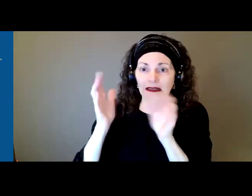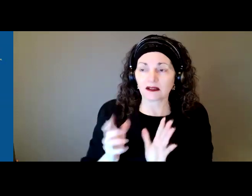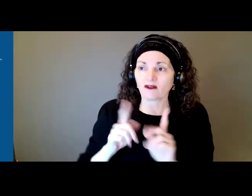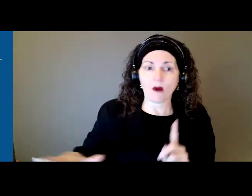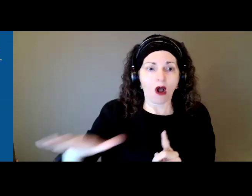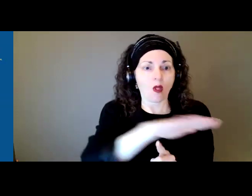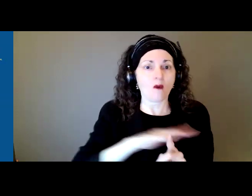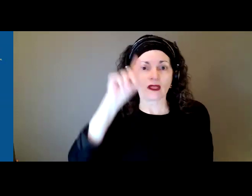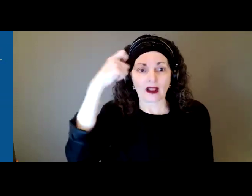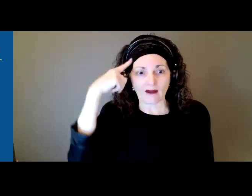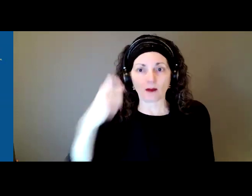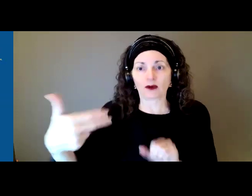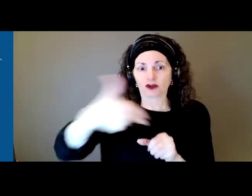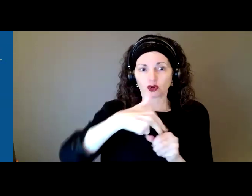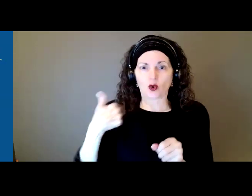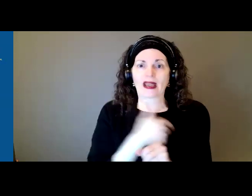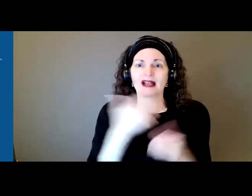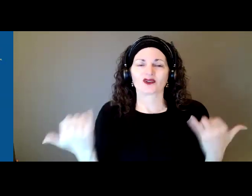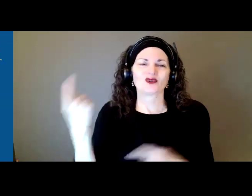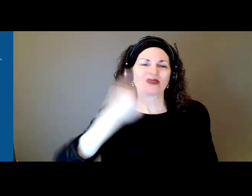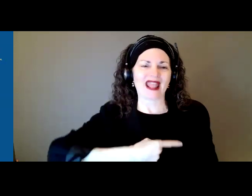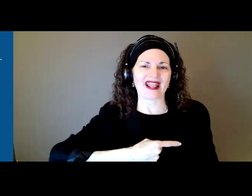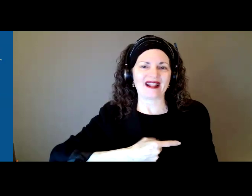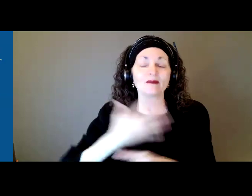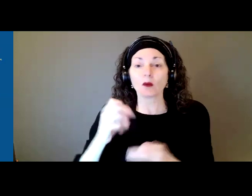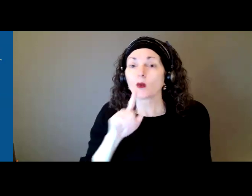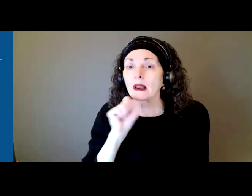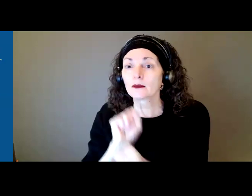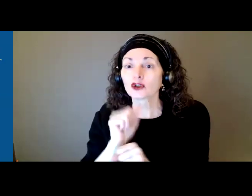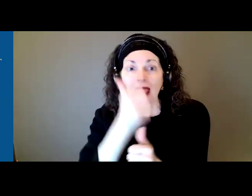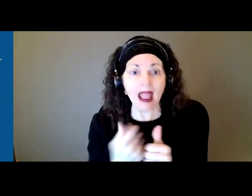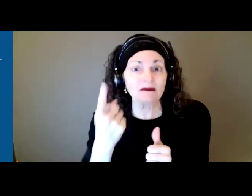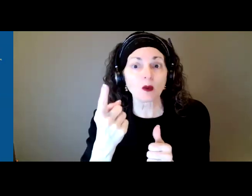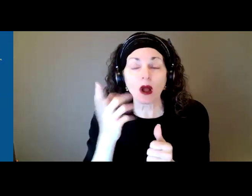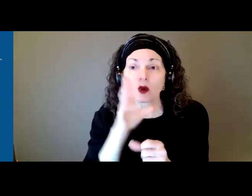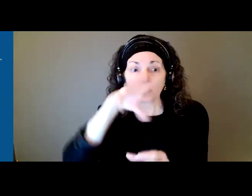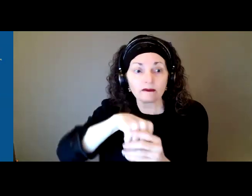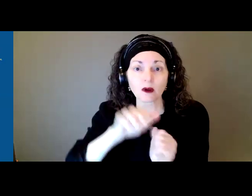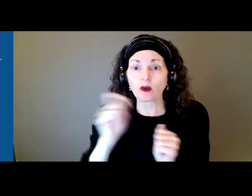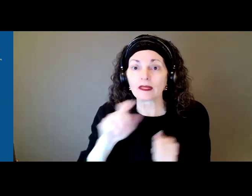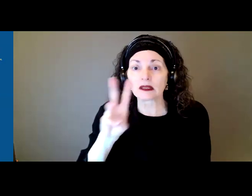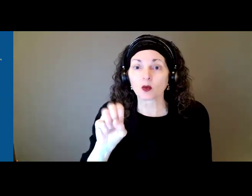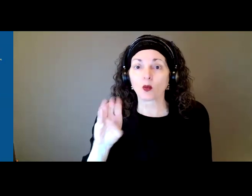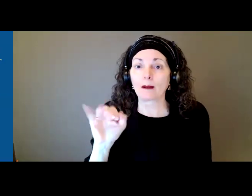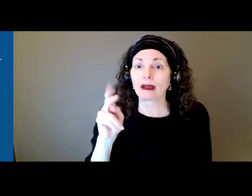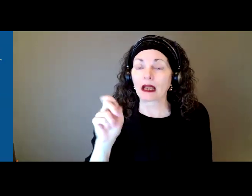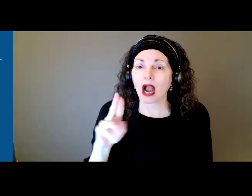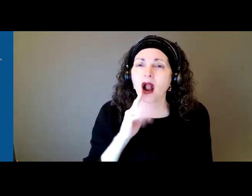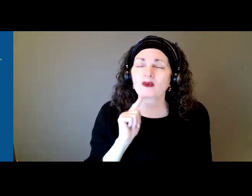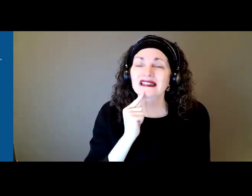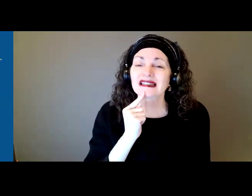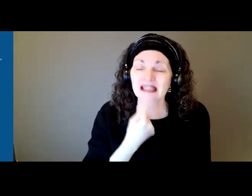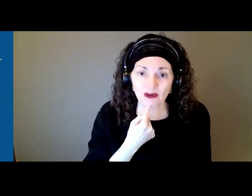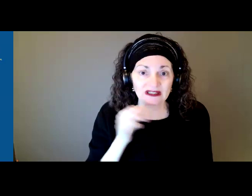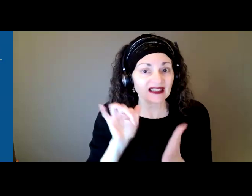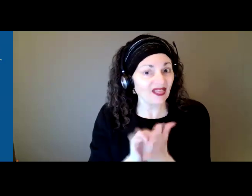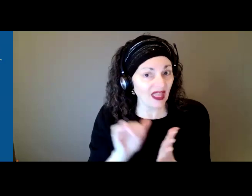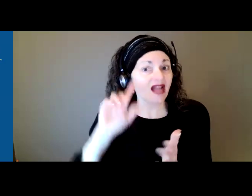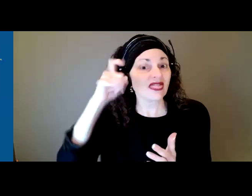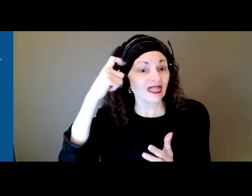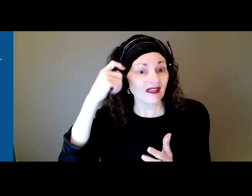We want to make sure that everyone attending this webinar understands how seriously the federal government takes the direct care. workforce crisis.